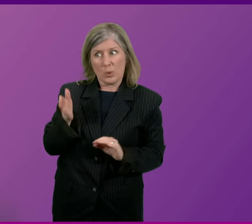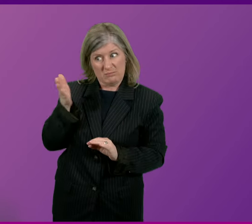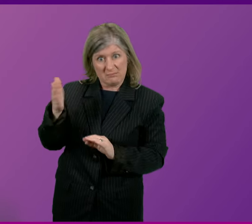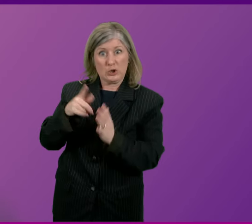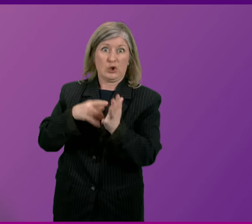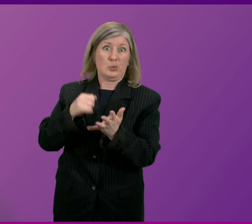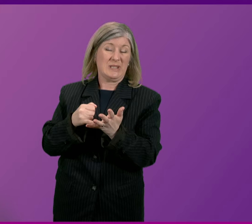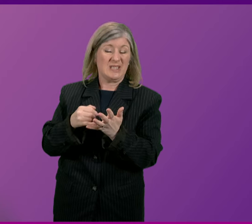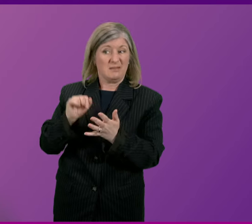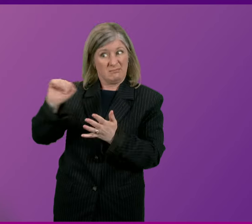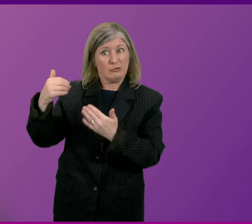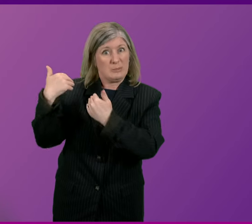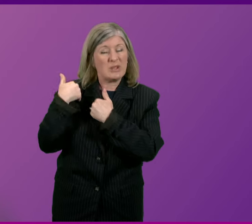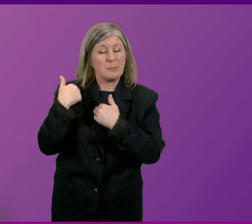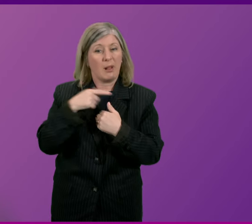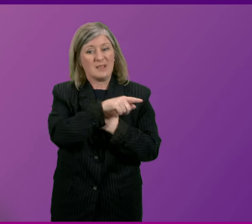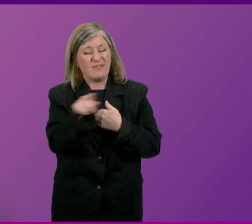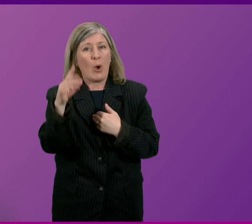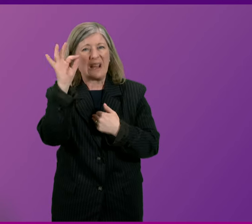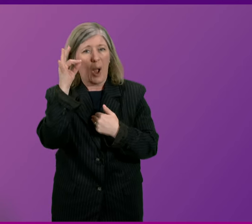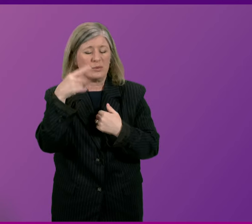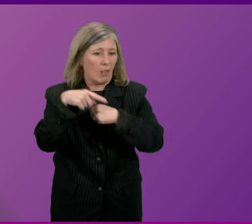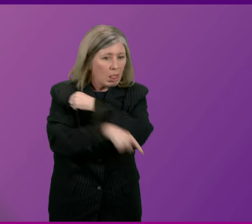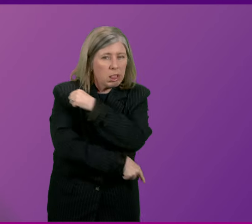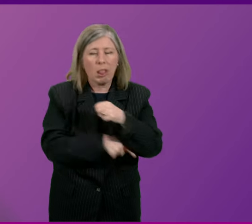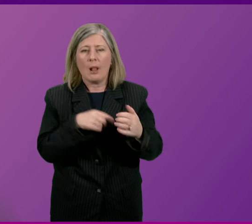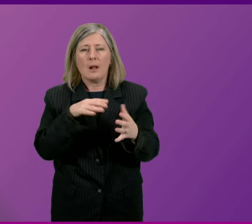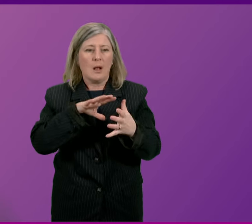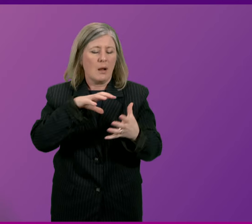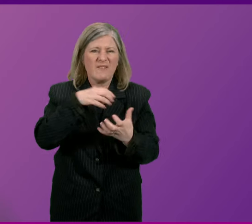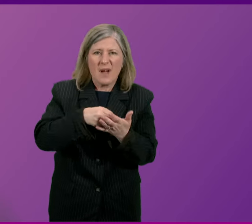finances in our councils and the decimation of our education system, so he should not